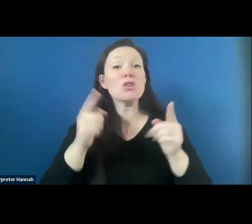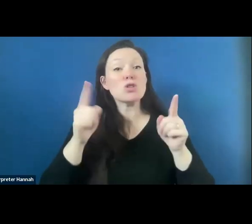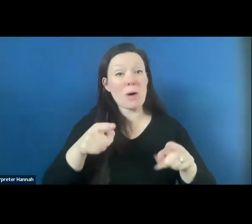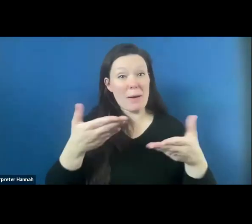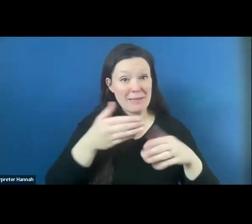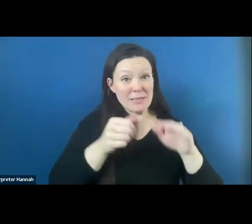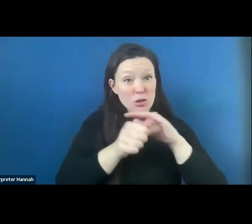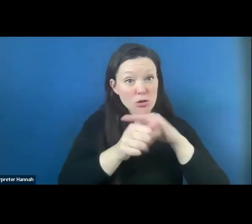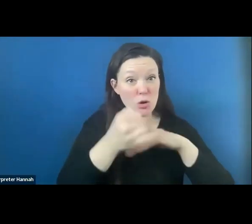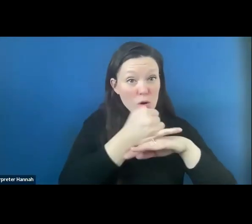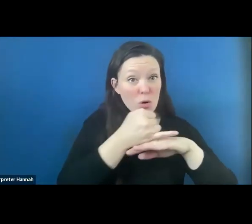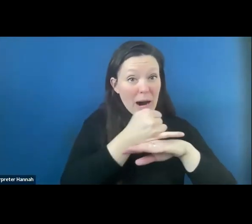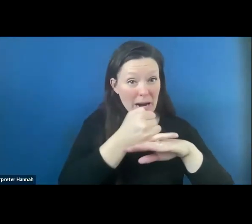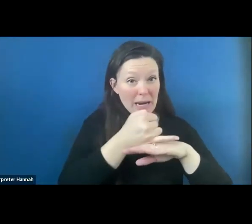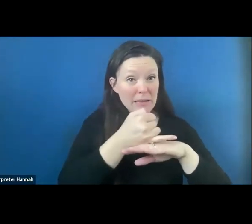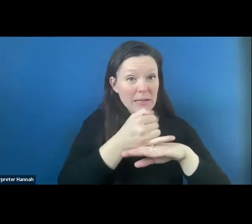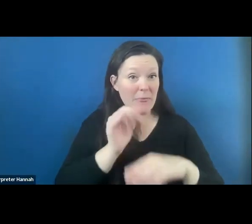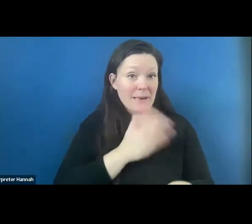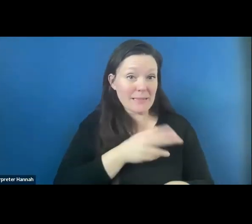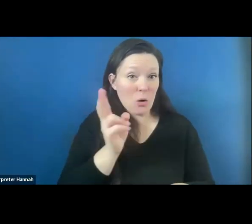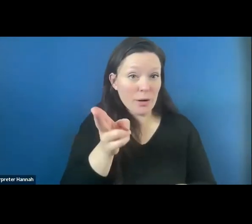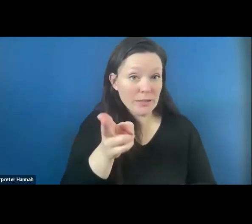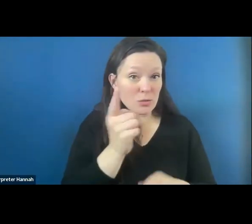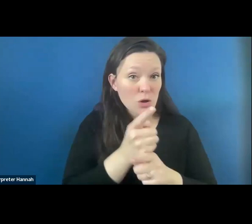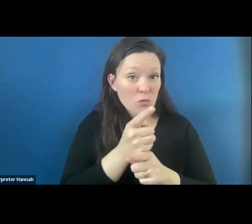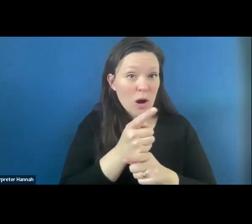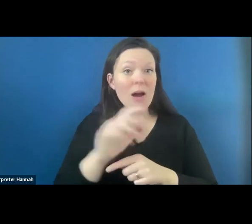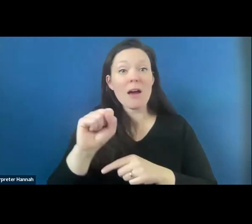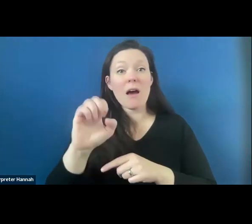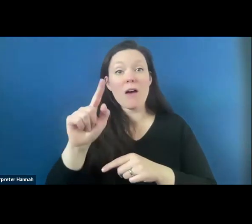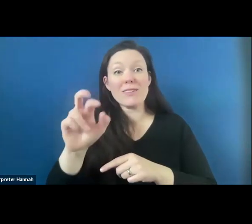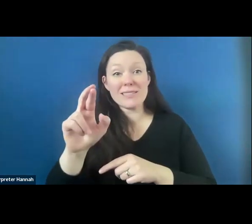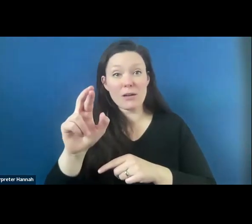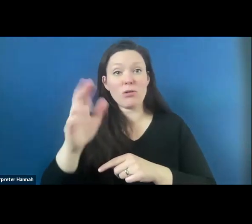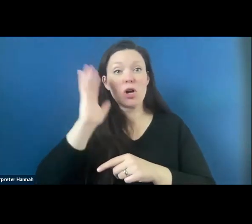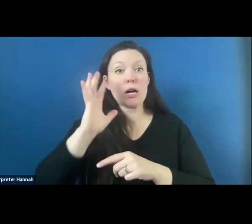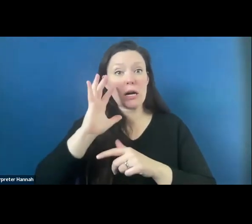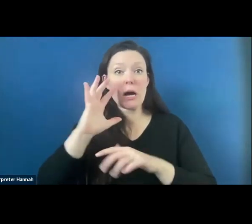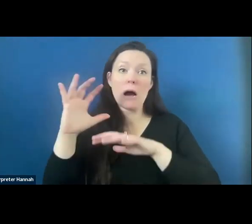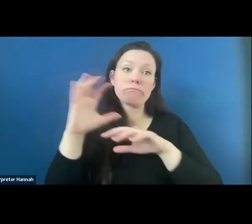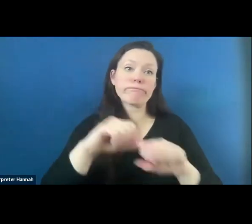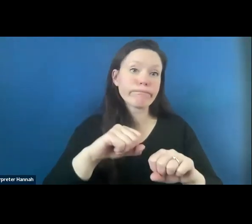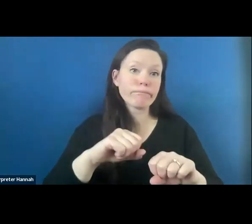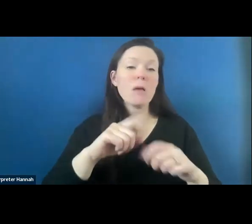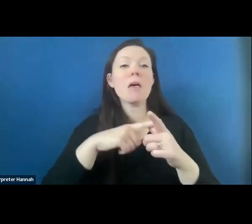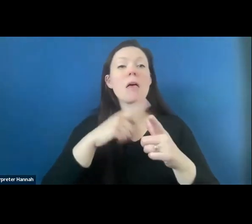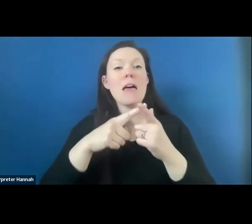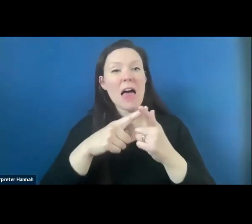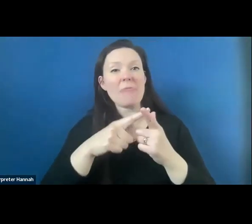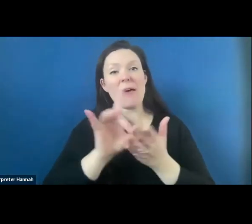and that being our history of settler colonialism and the occupation of indigenous people on our own lands